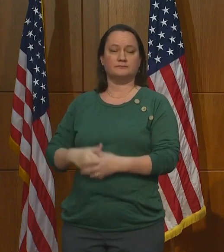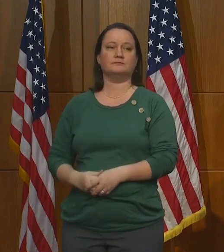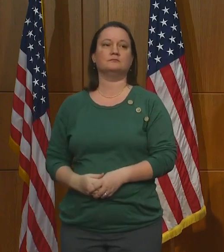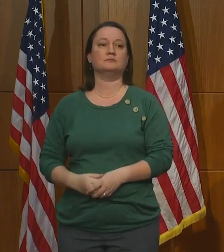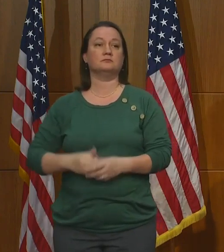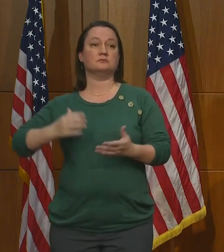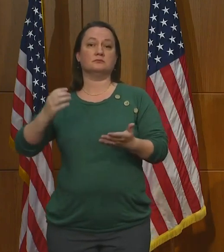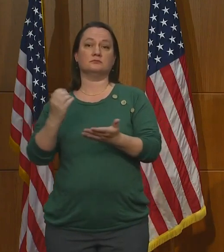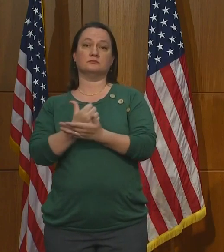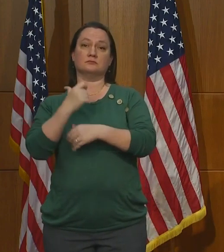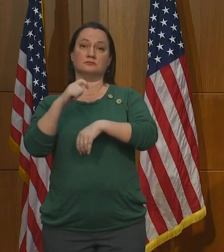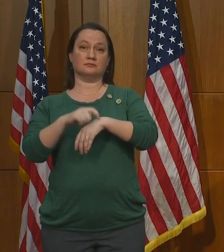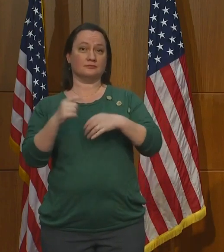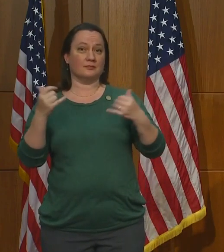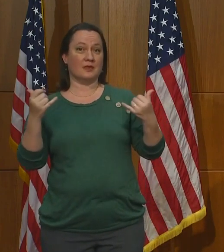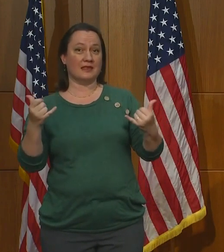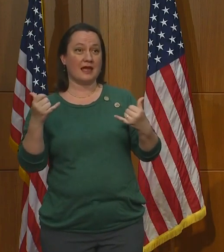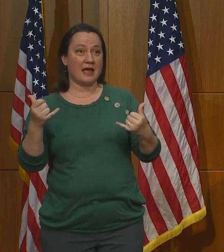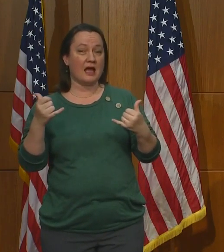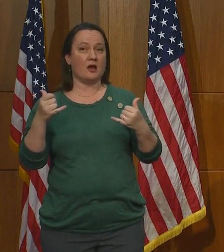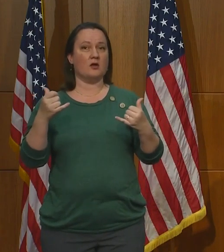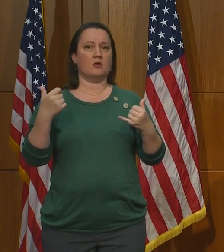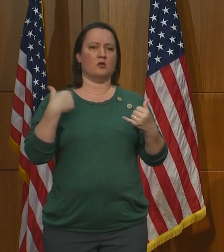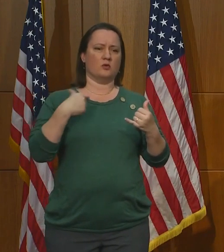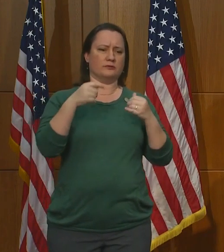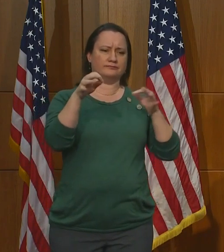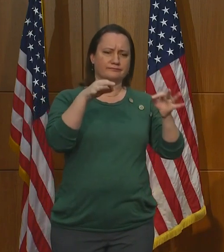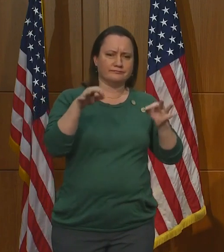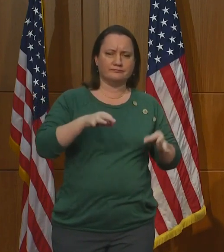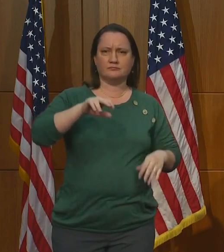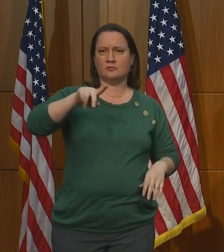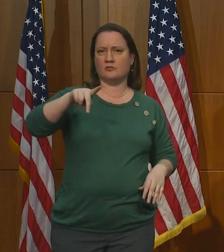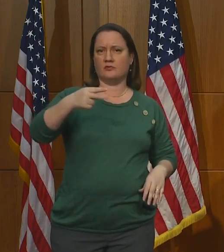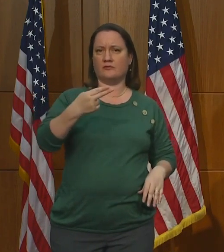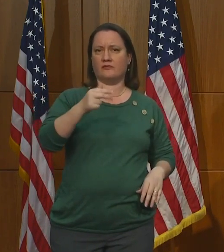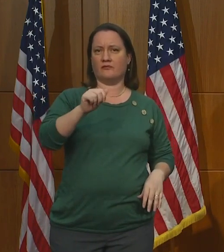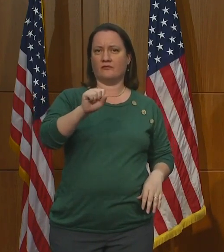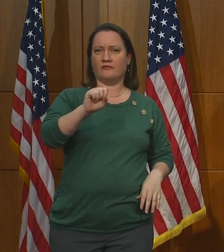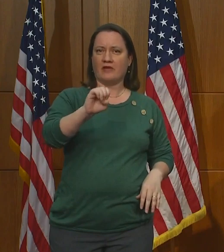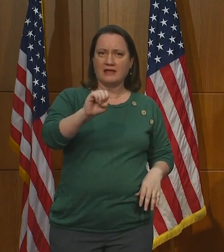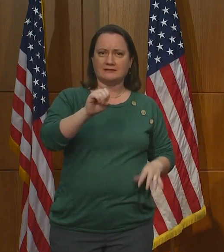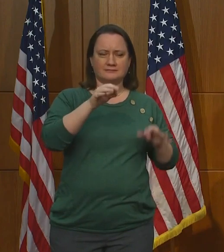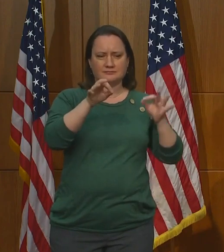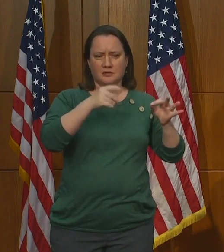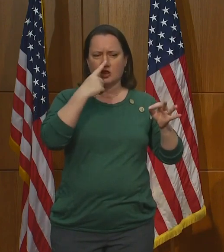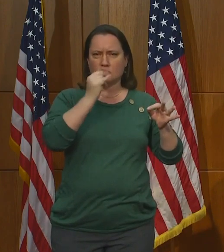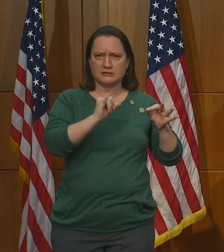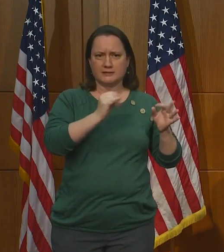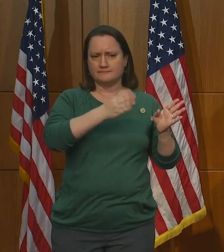ARE LOOKING GOOD AND I WANTED TO. TAKE THIS OPPORTUNITY AS WE